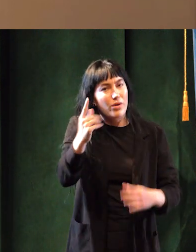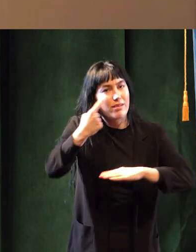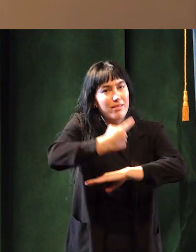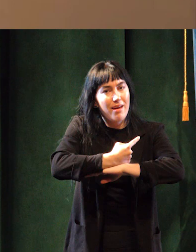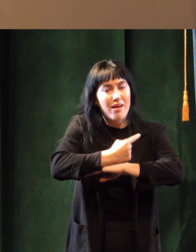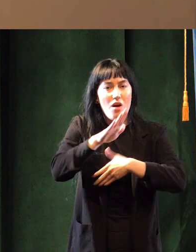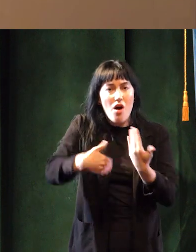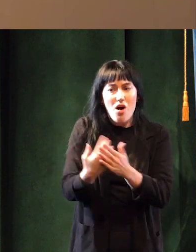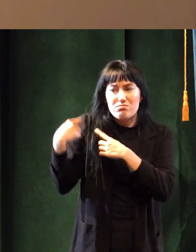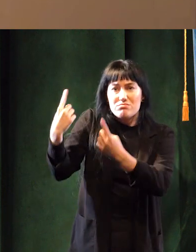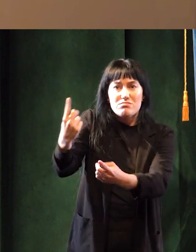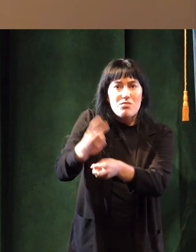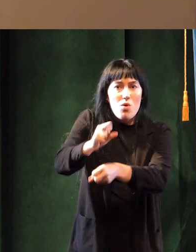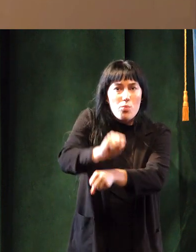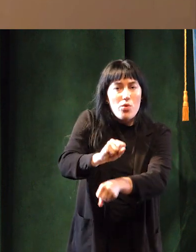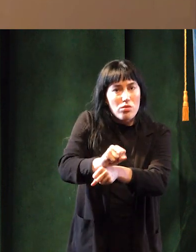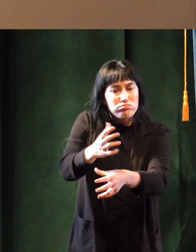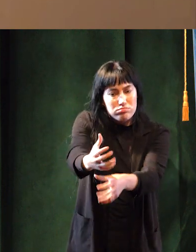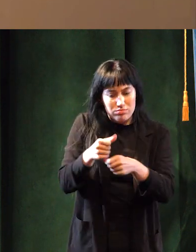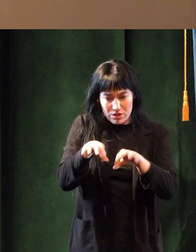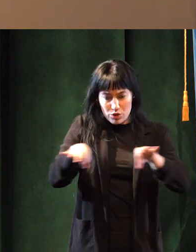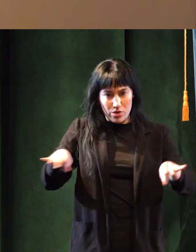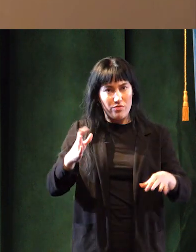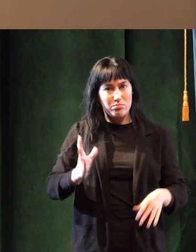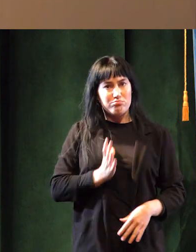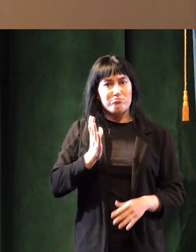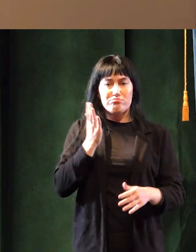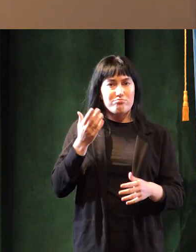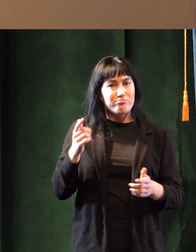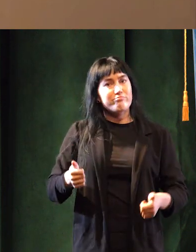all of your hard work has earned you a degree from a fine institution of higher